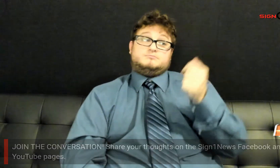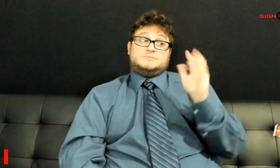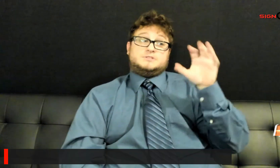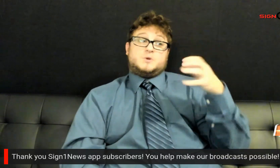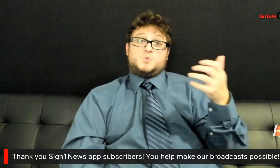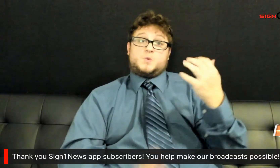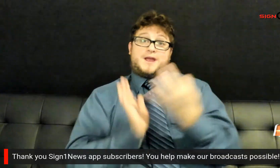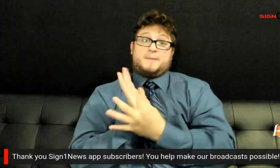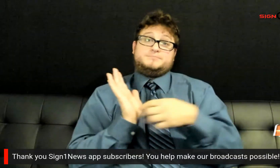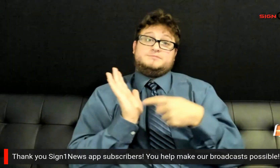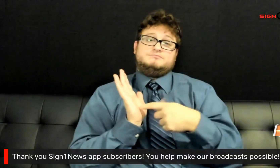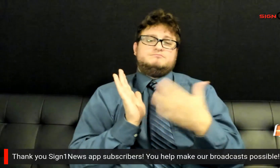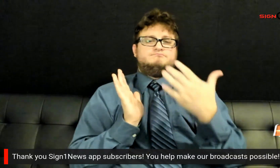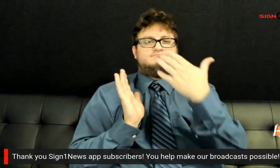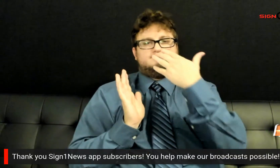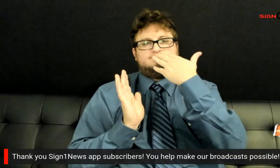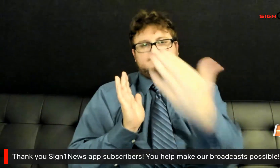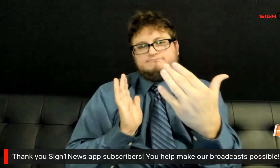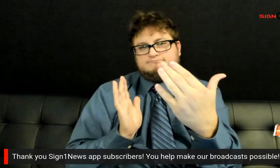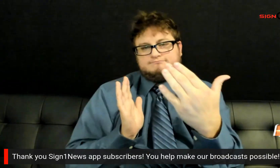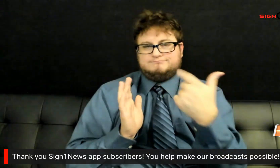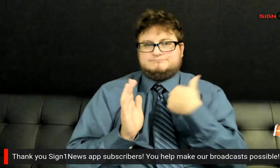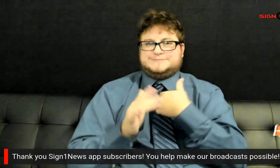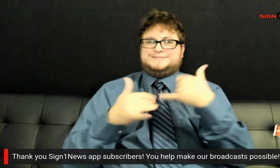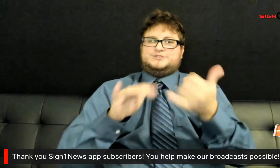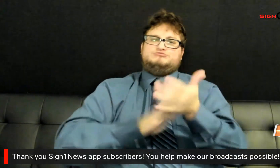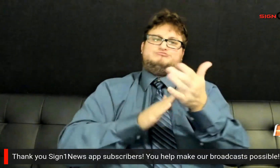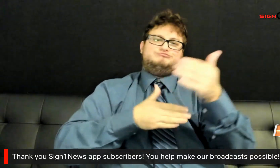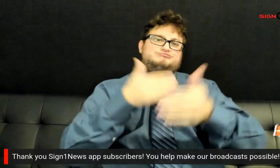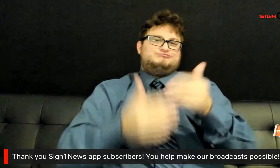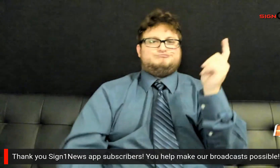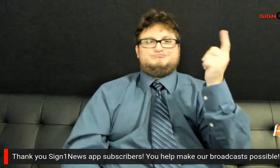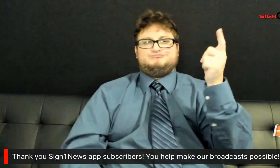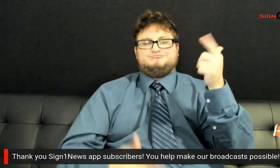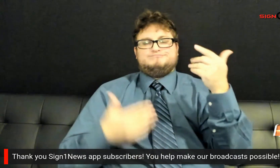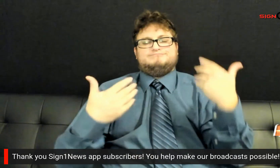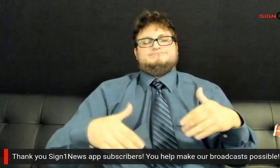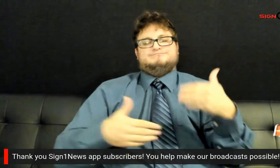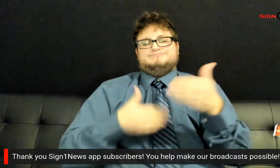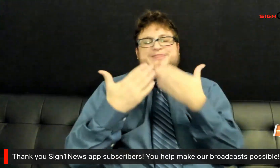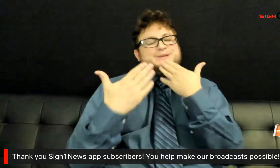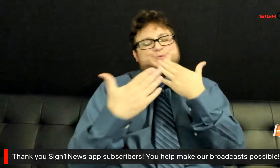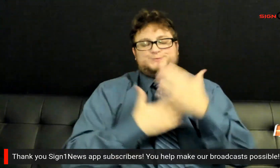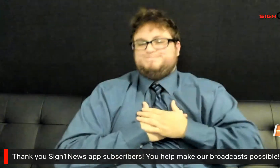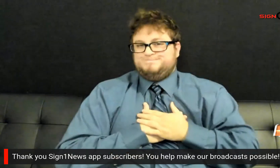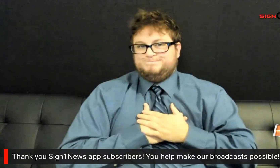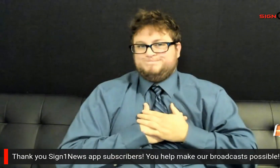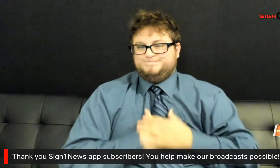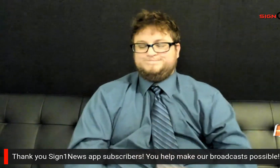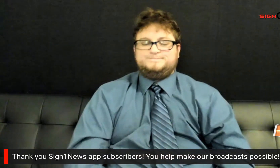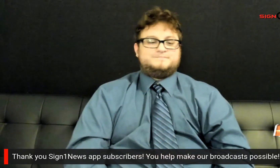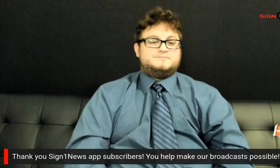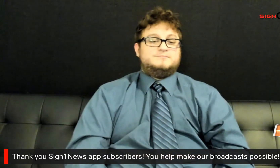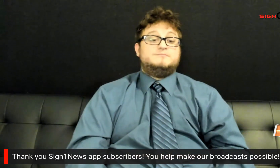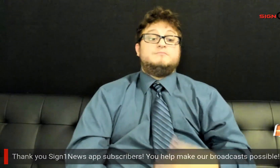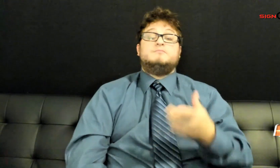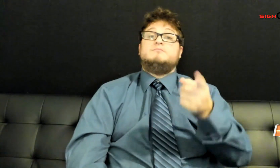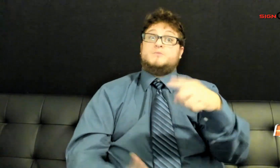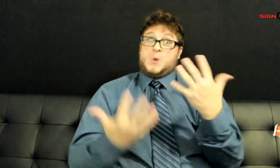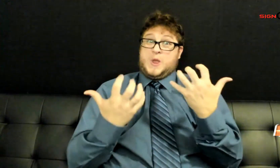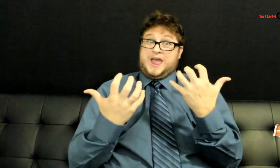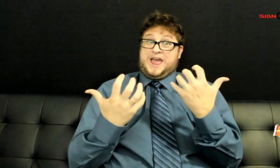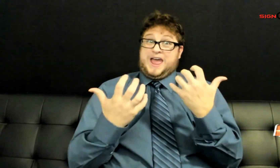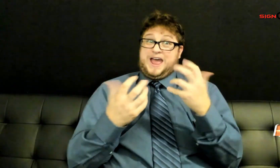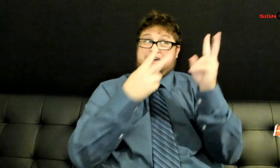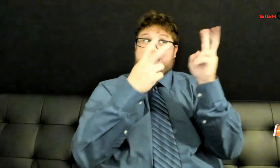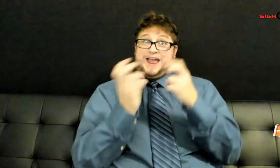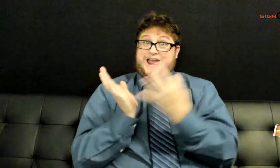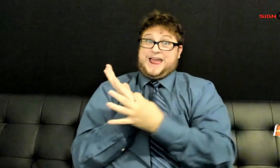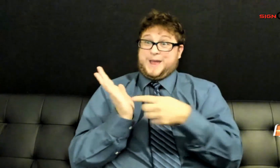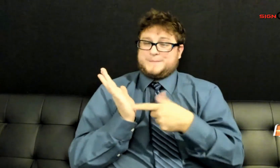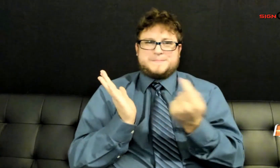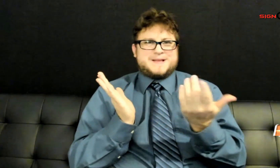a big thank you to our Sign1News app subscribers you help make this broadcast happen you can